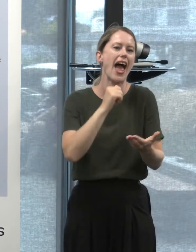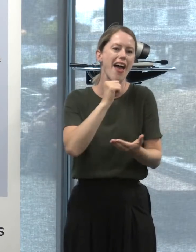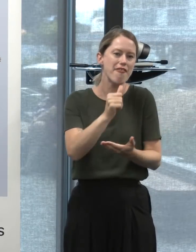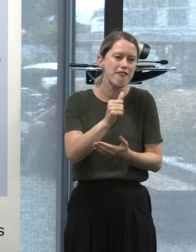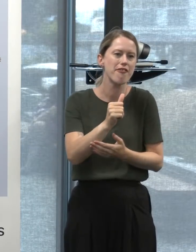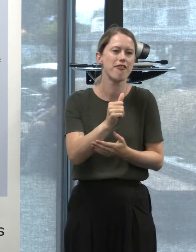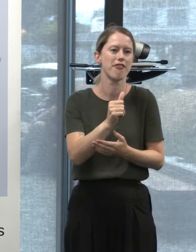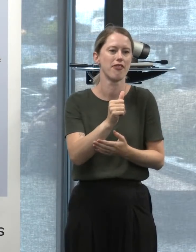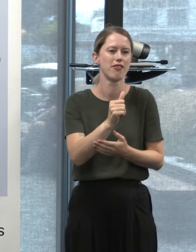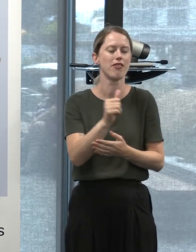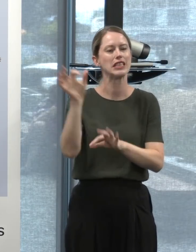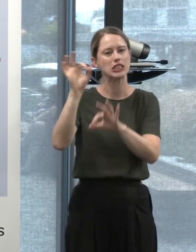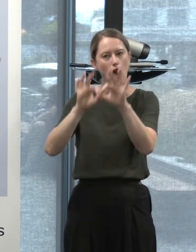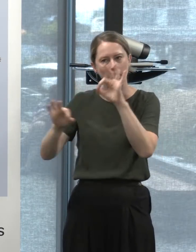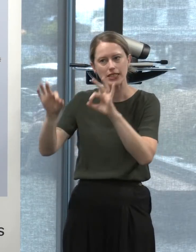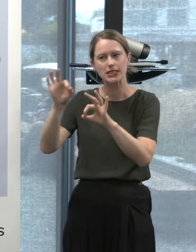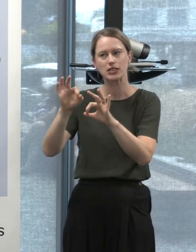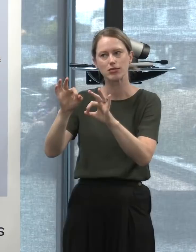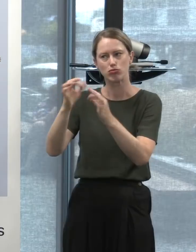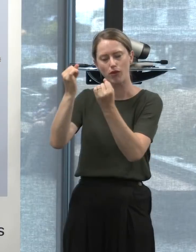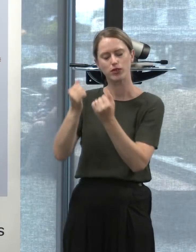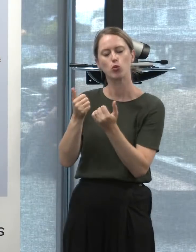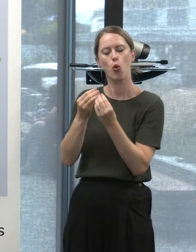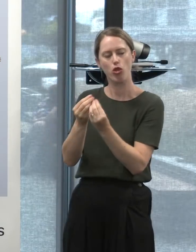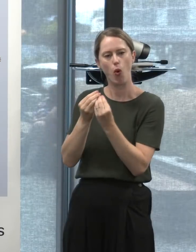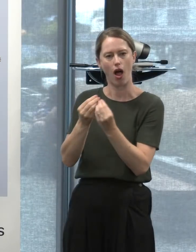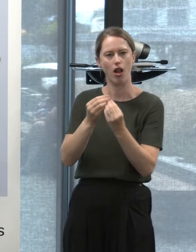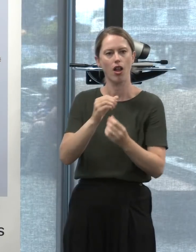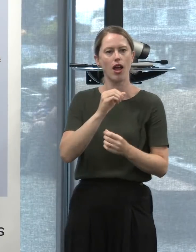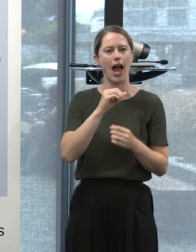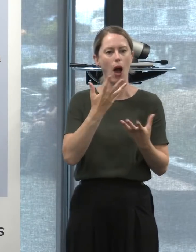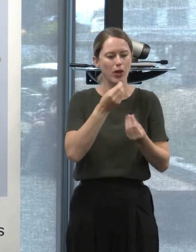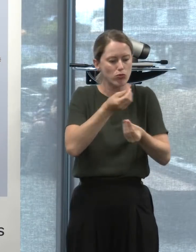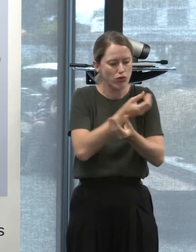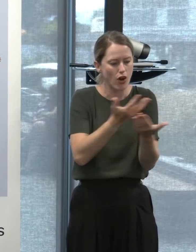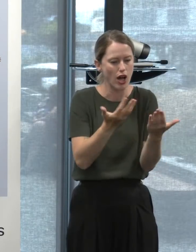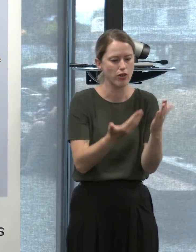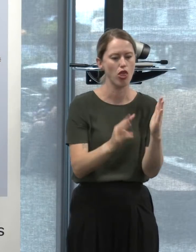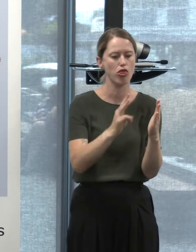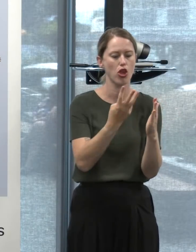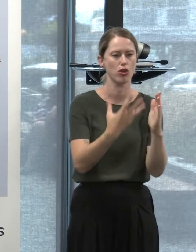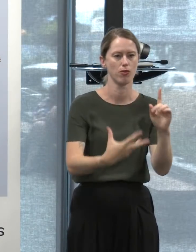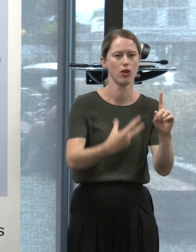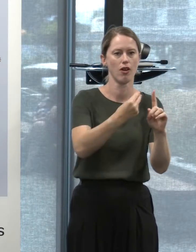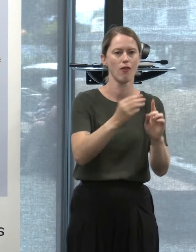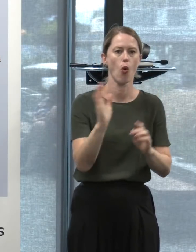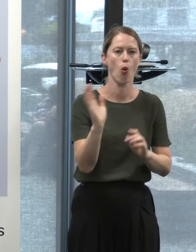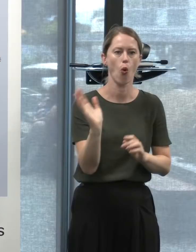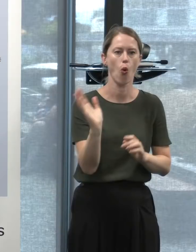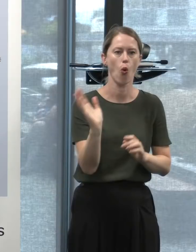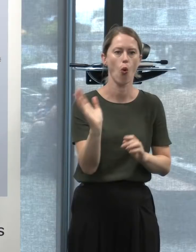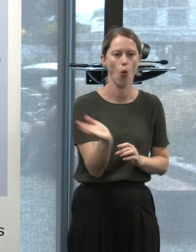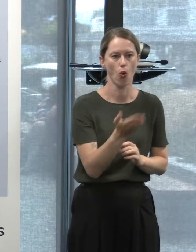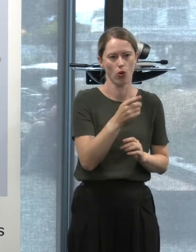would take to implement the changes to roll out such a